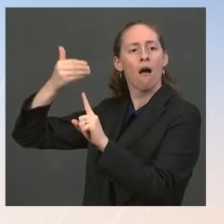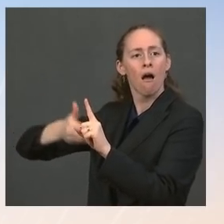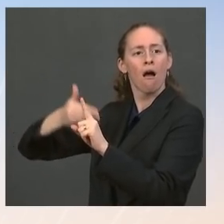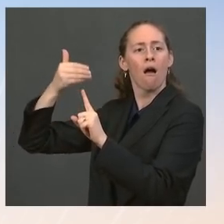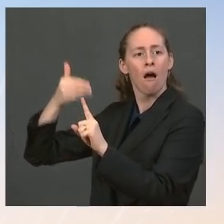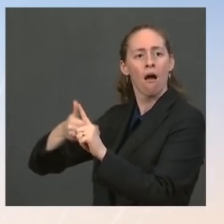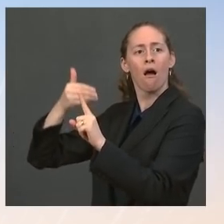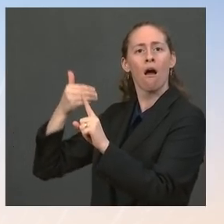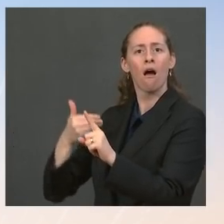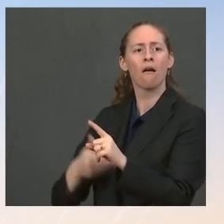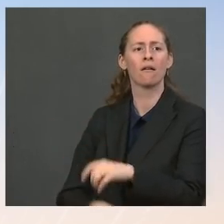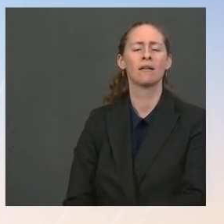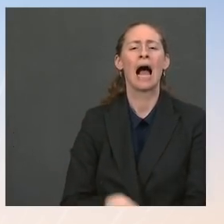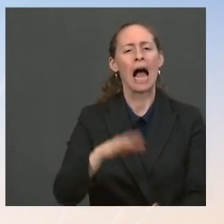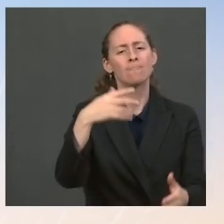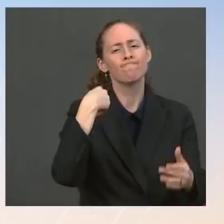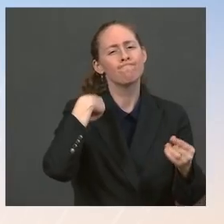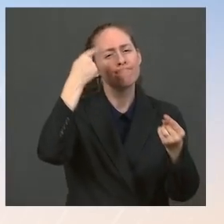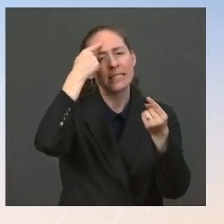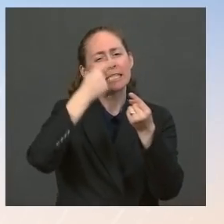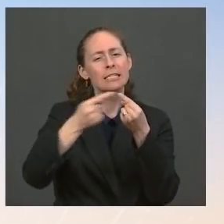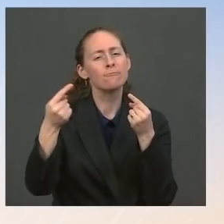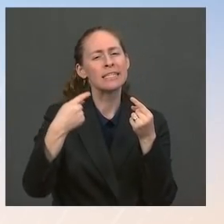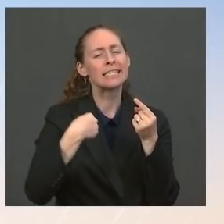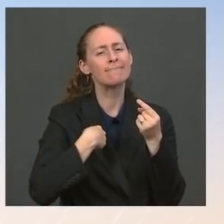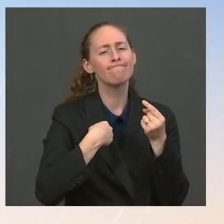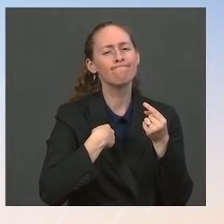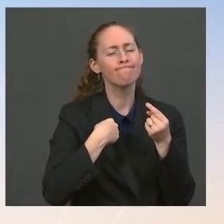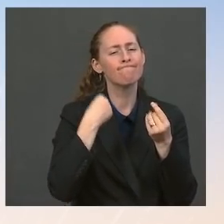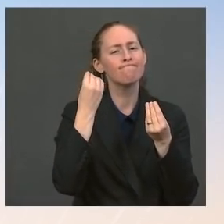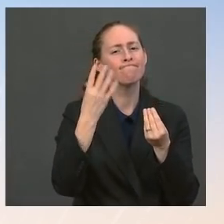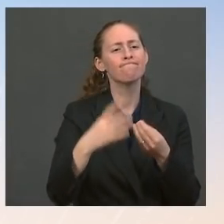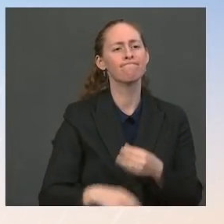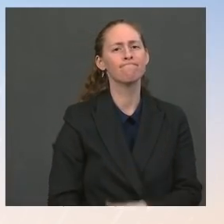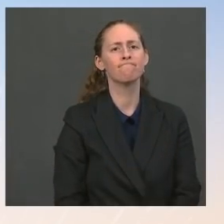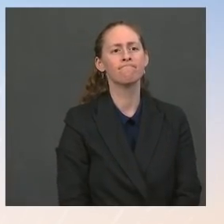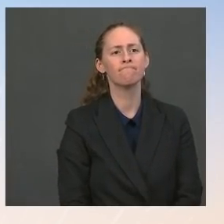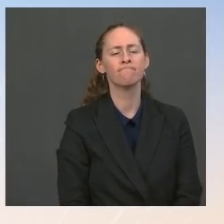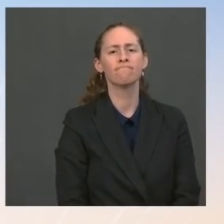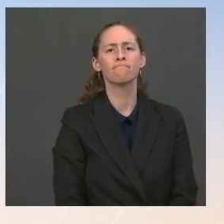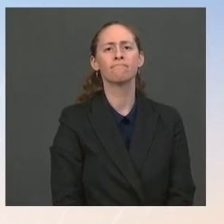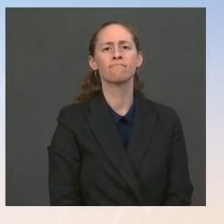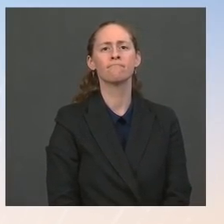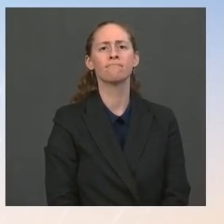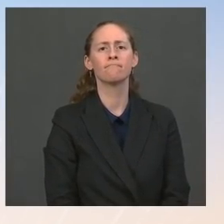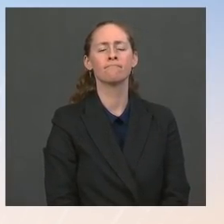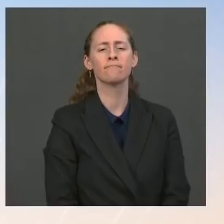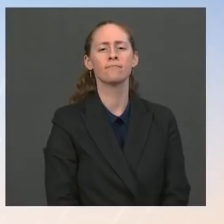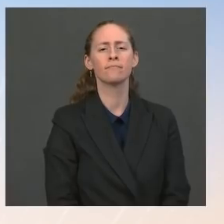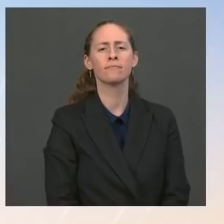with you. And let me -- let me say -- The Press: I happen to be an immigrant and have been on the wrong side of the U.S. immigration for the last 20 years,